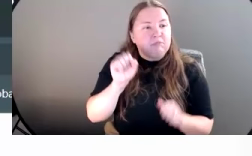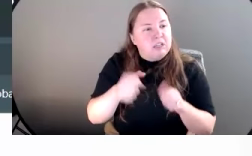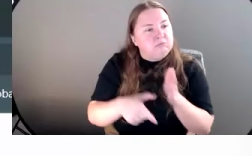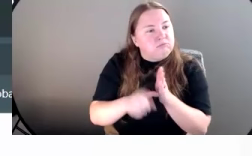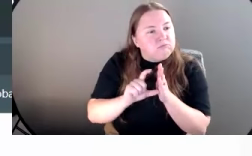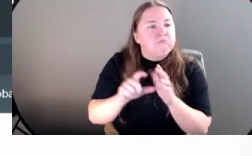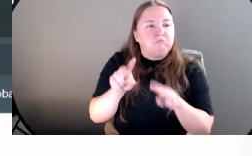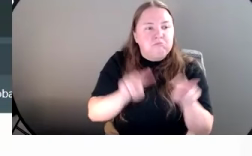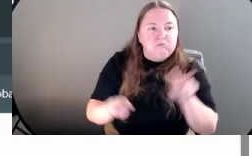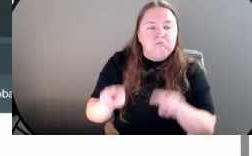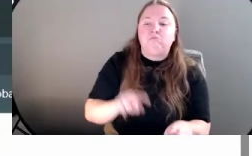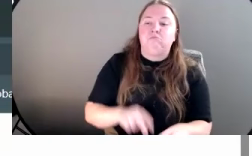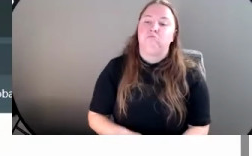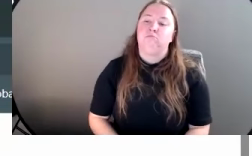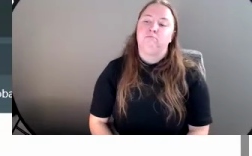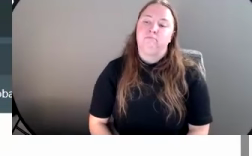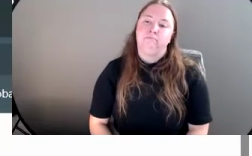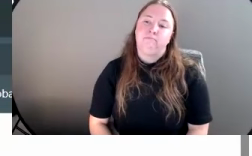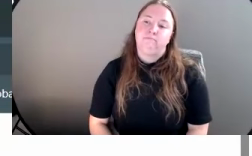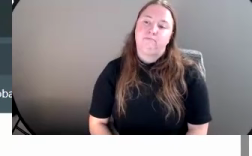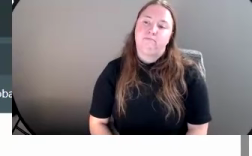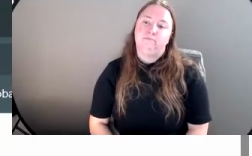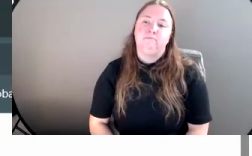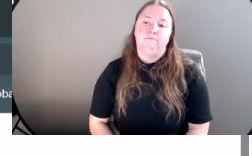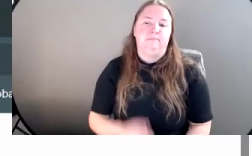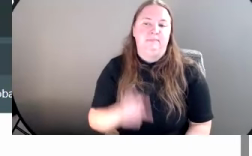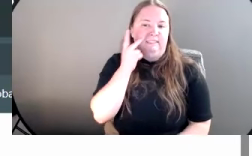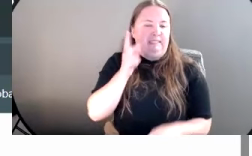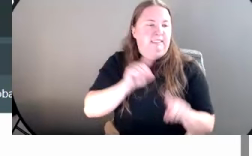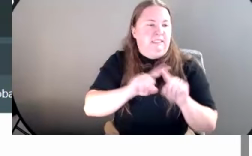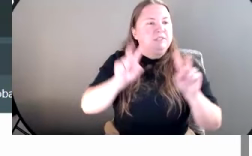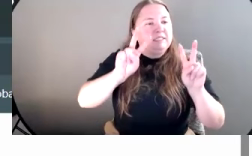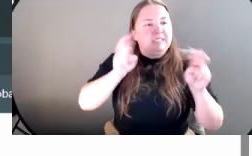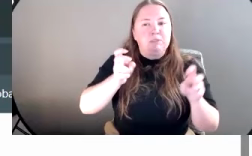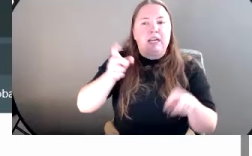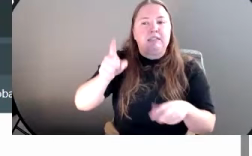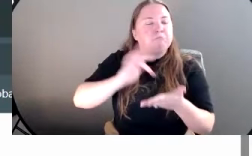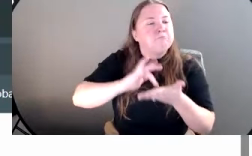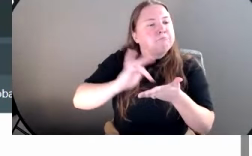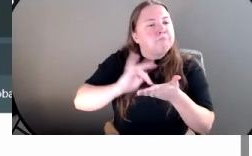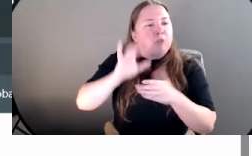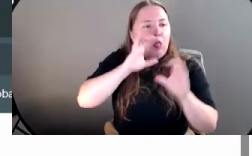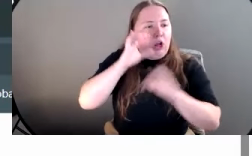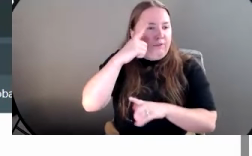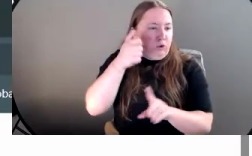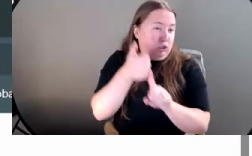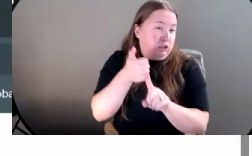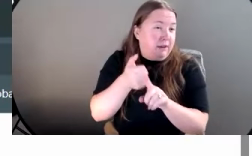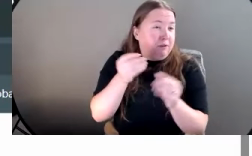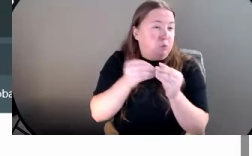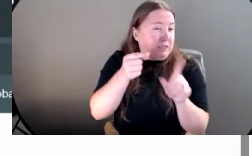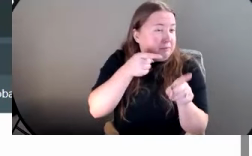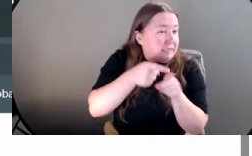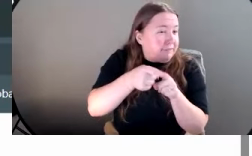Just a rundown of the different subjects. You can scroll through and look through them yourself, to more specific ones here.